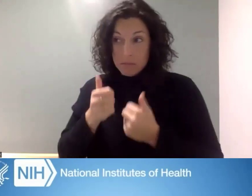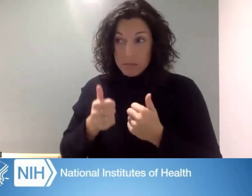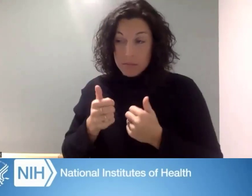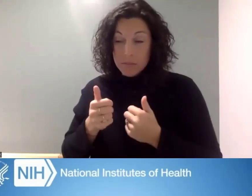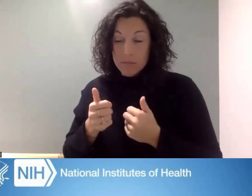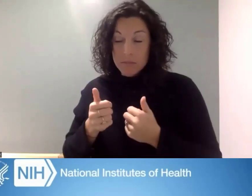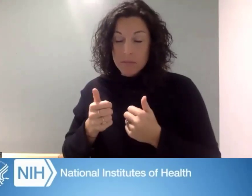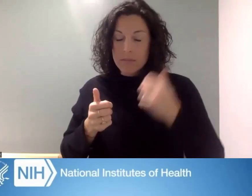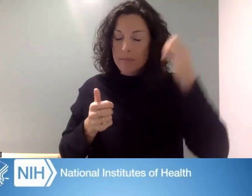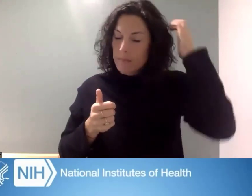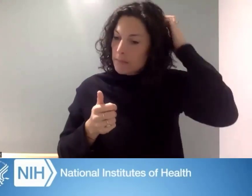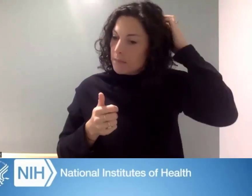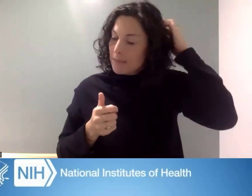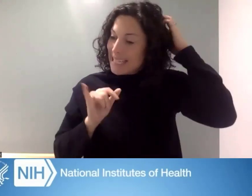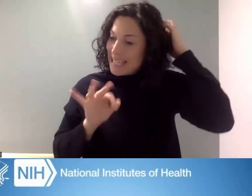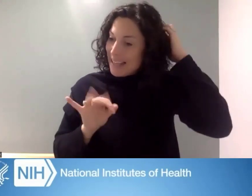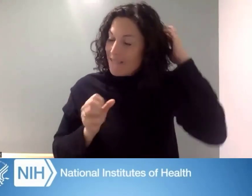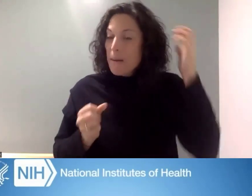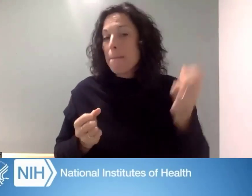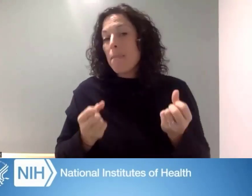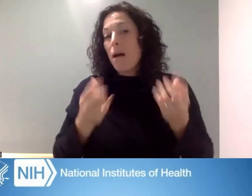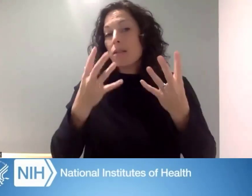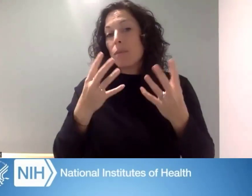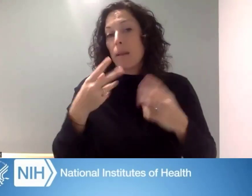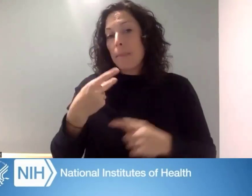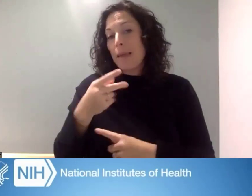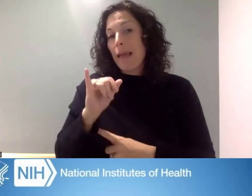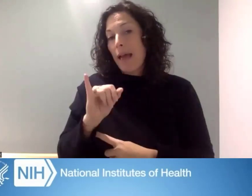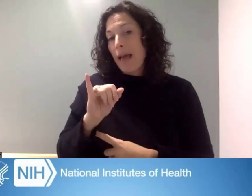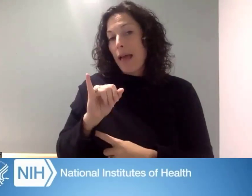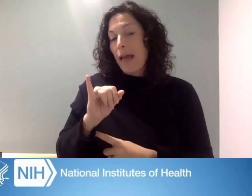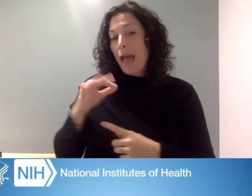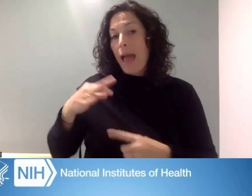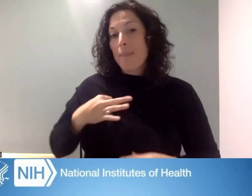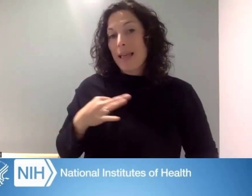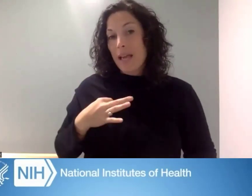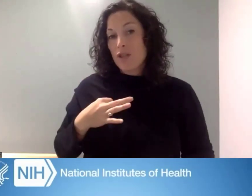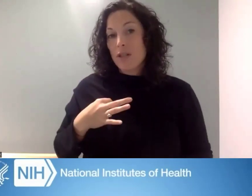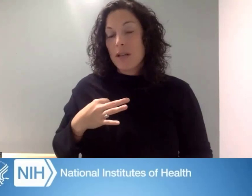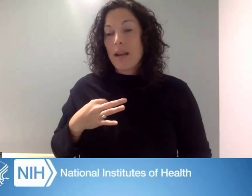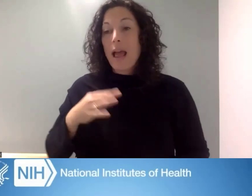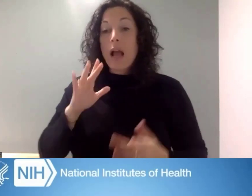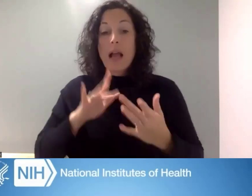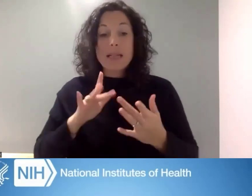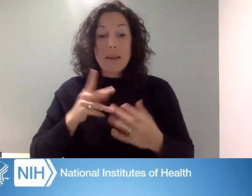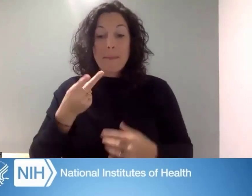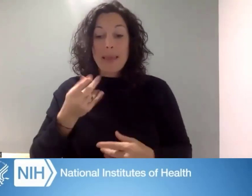And so if it's a multiple PI application and the contact PI is with a US organization,